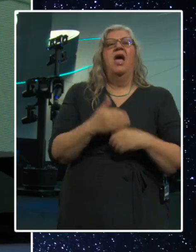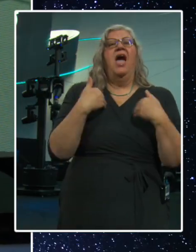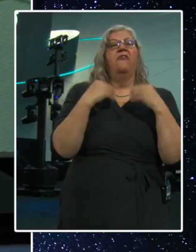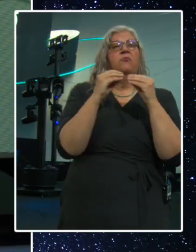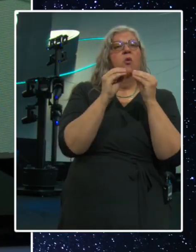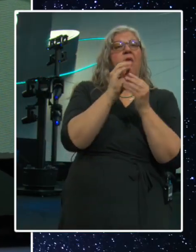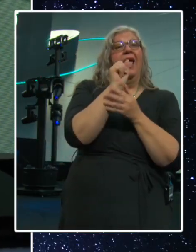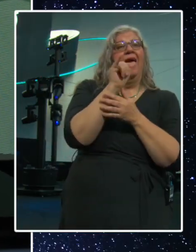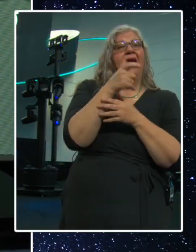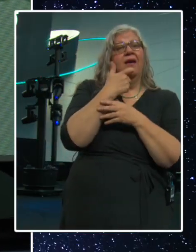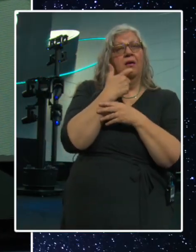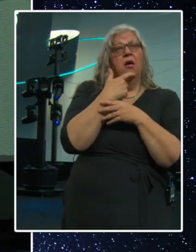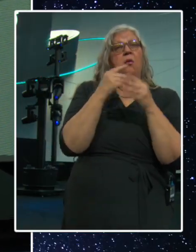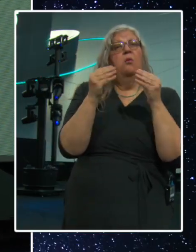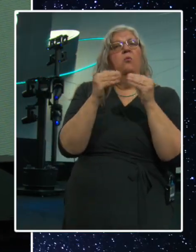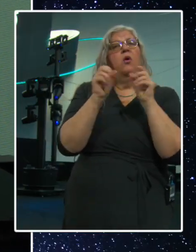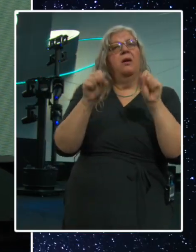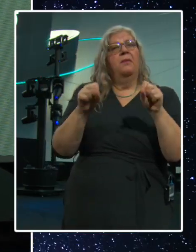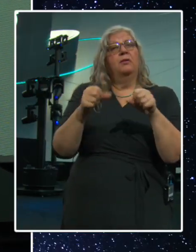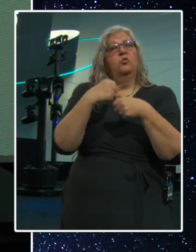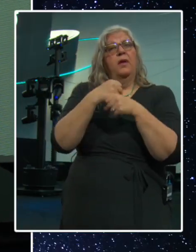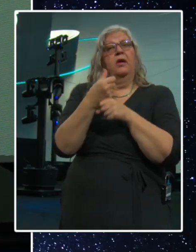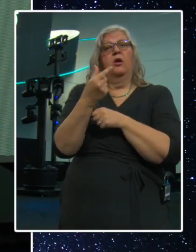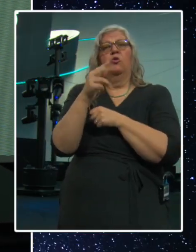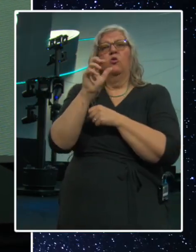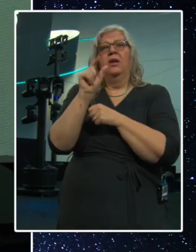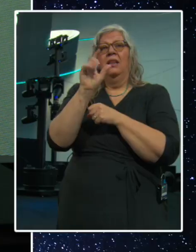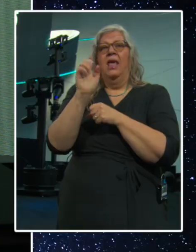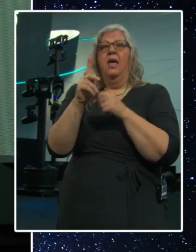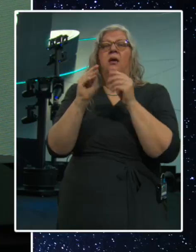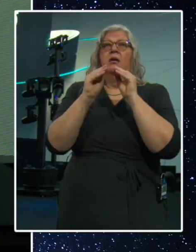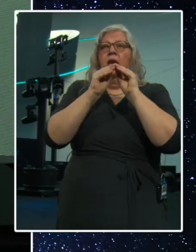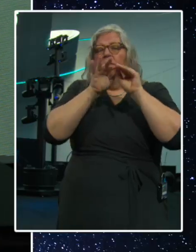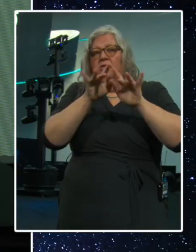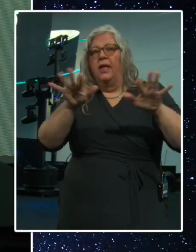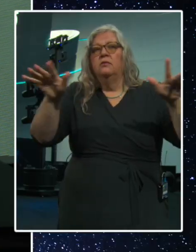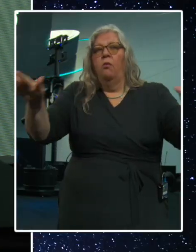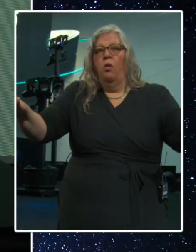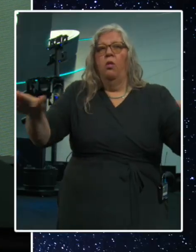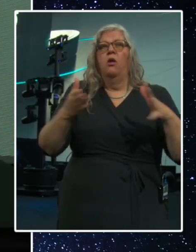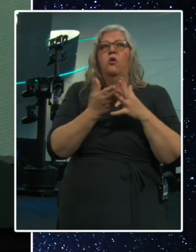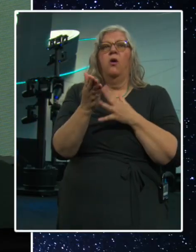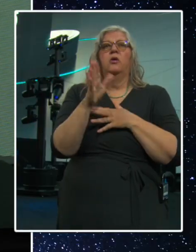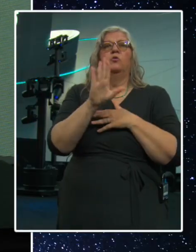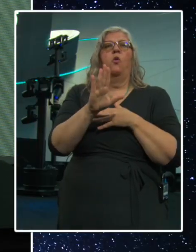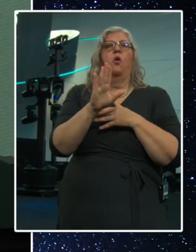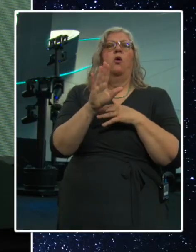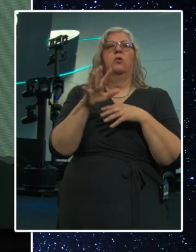and capabilities to make GreenLake Intelligence extensible across your IT ecosystems.